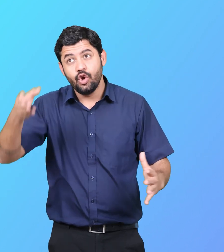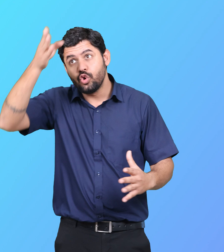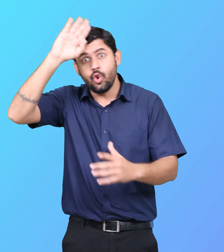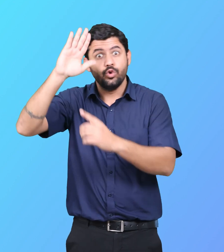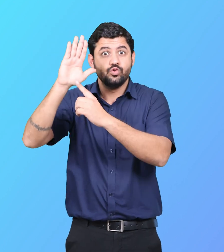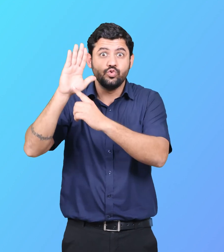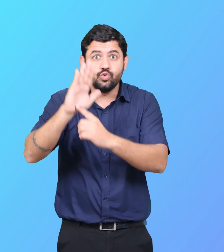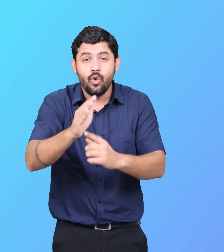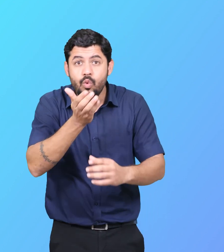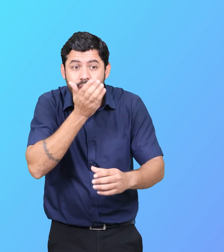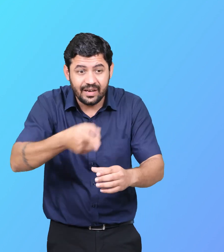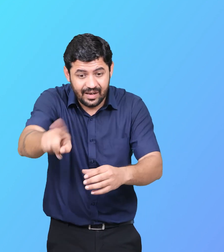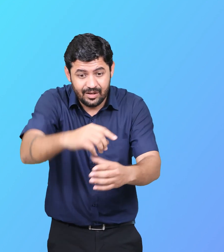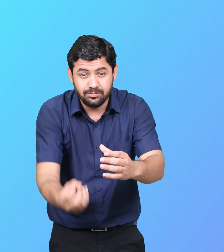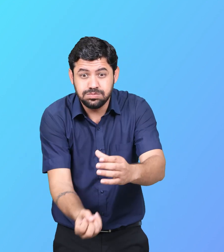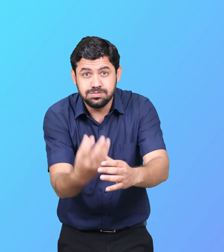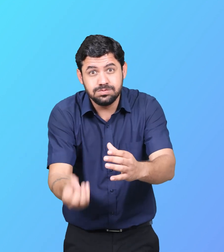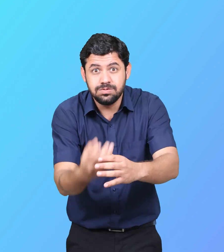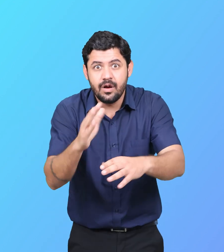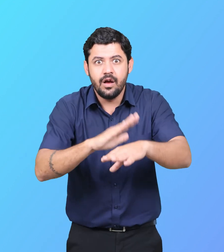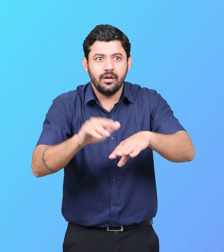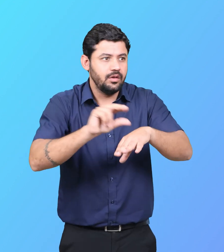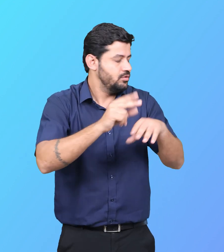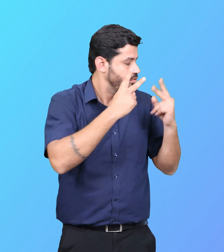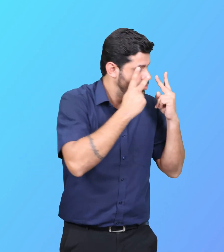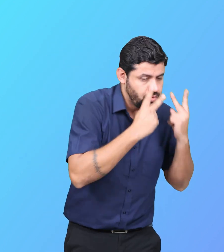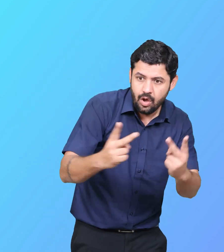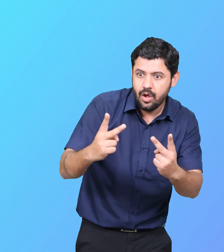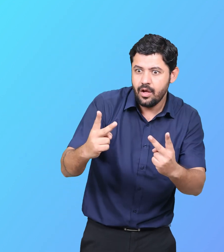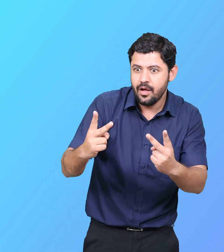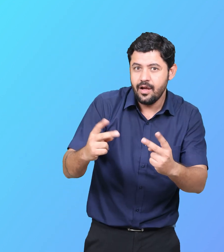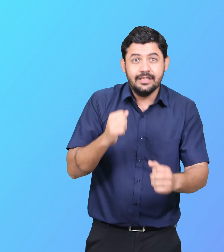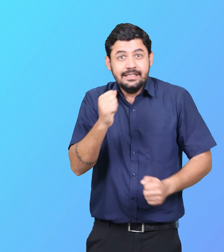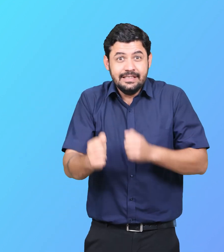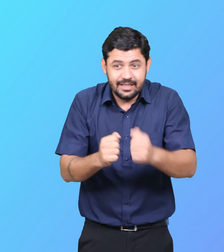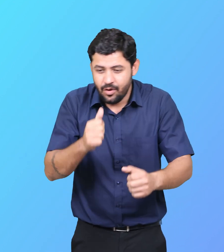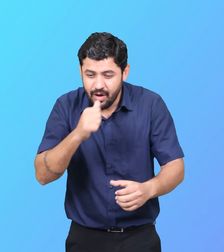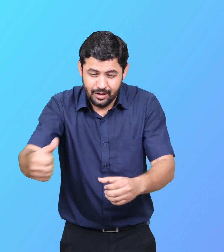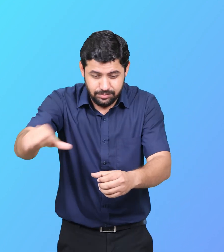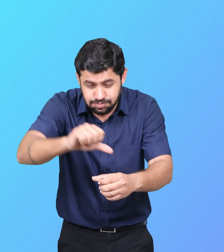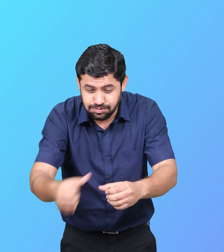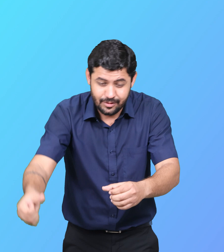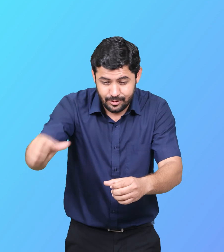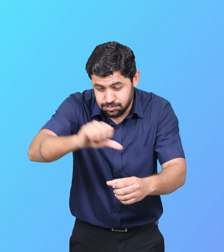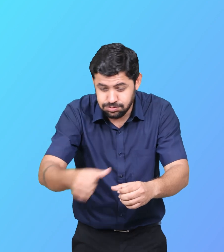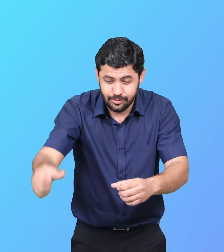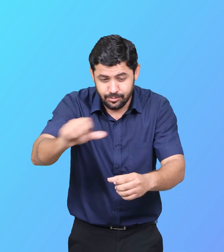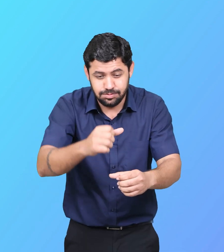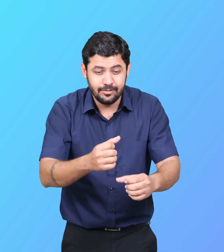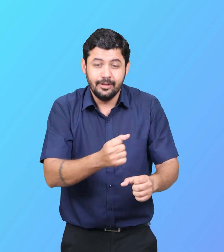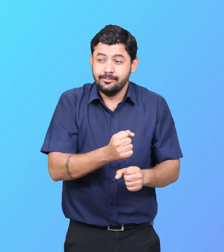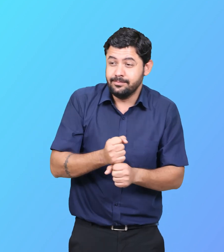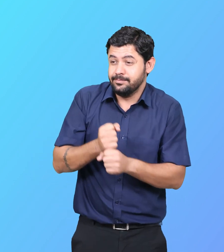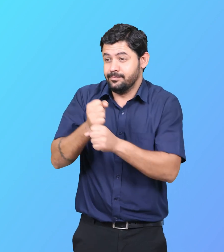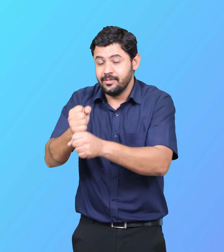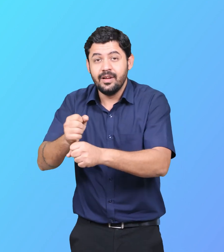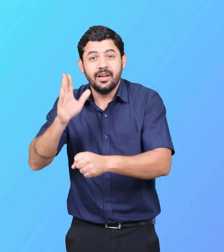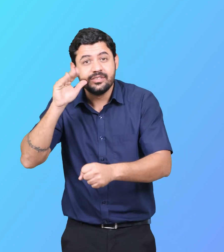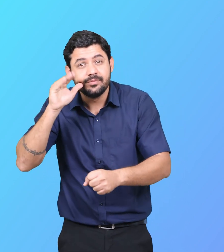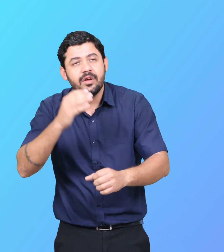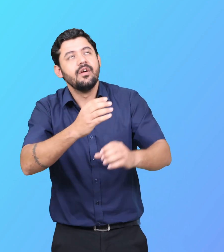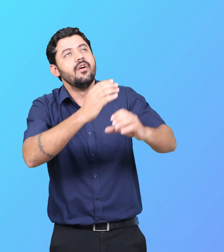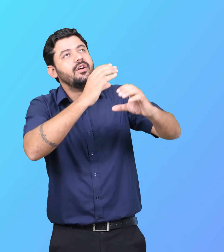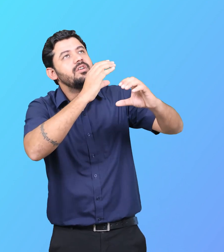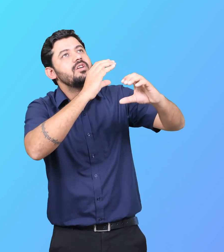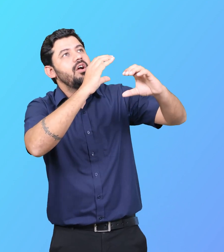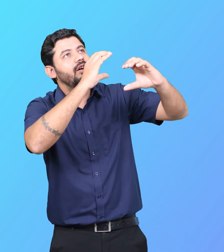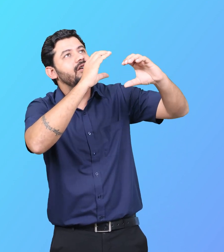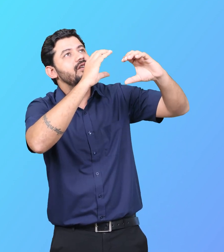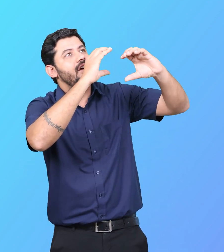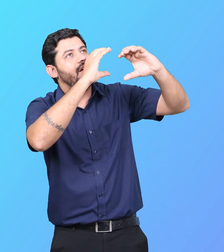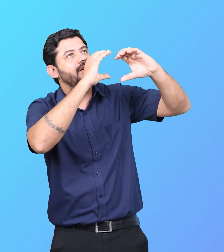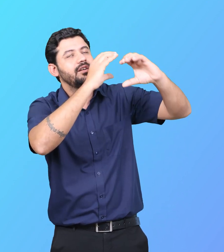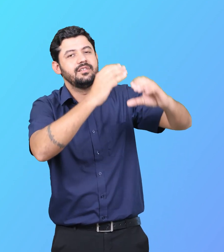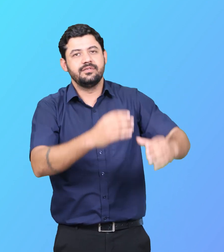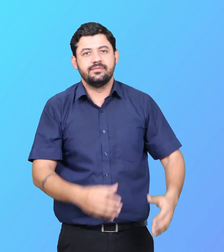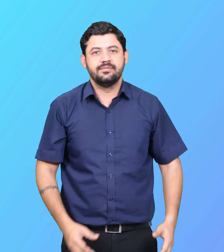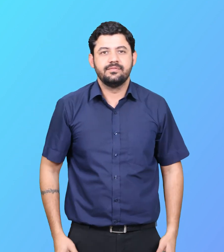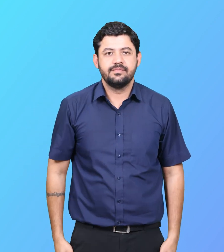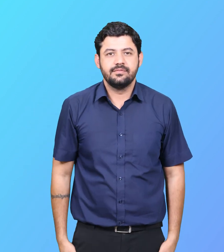Then God showed Hagar a well of water. So she went to the well, filled her bag with water and gave the boy a drink.